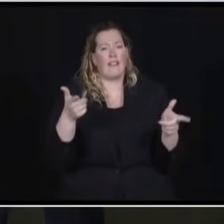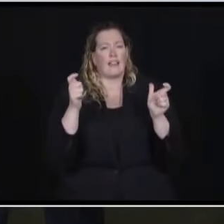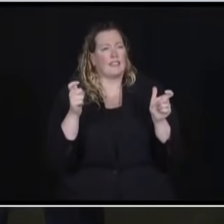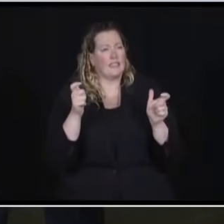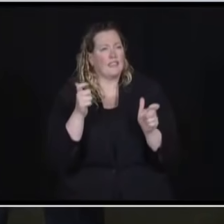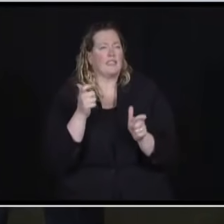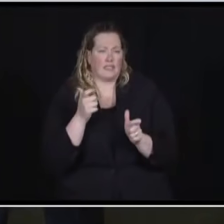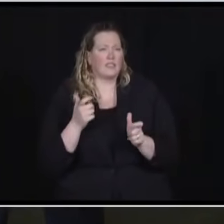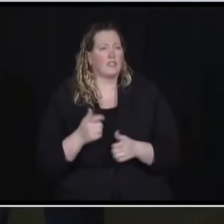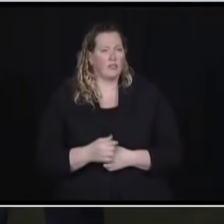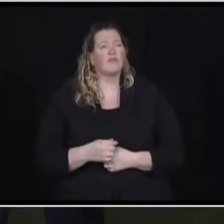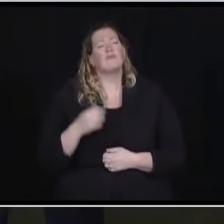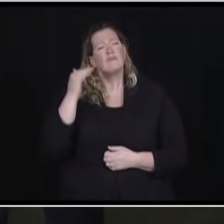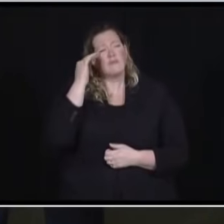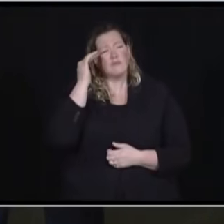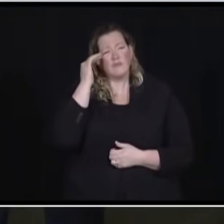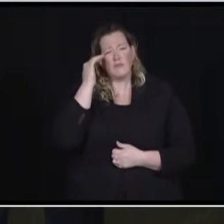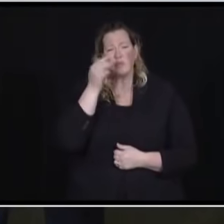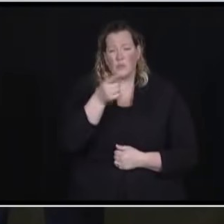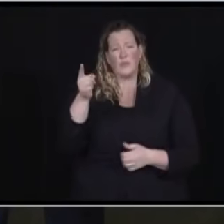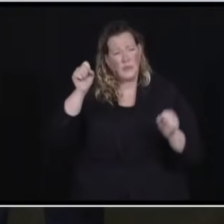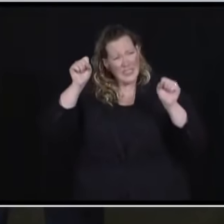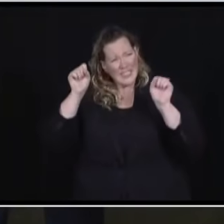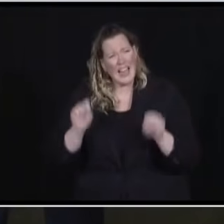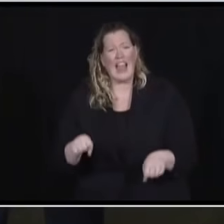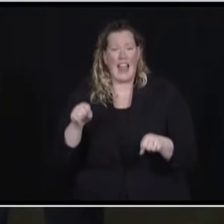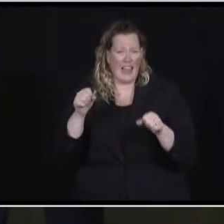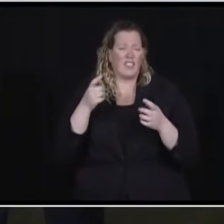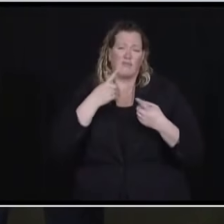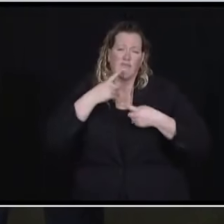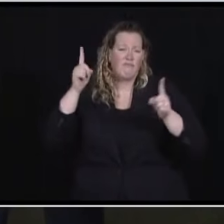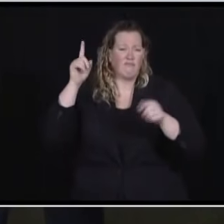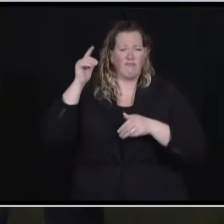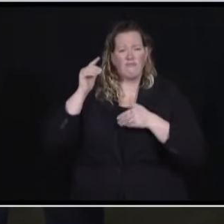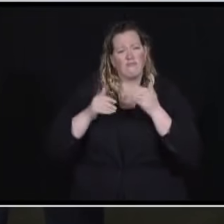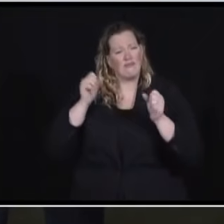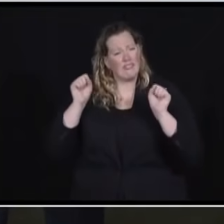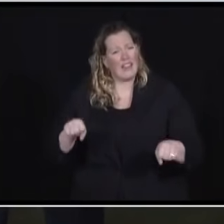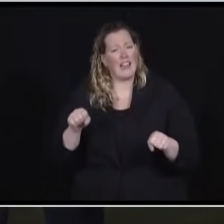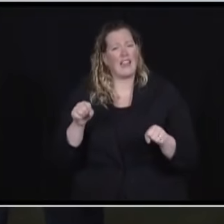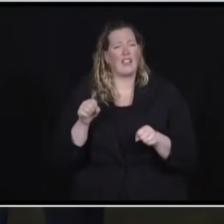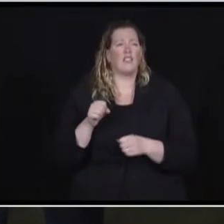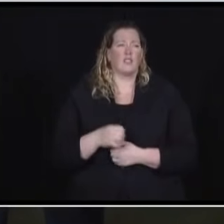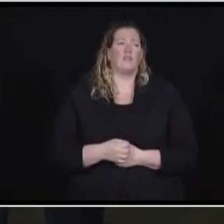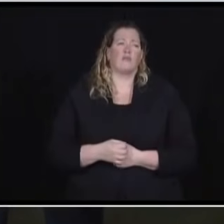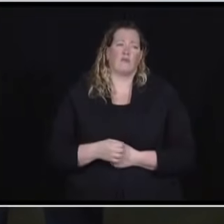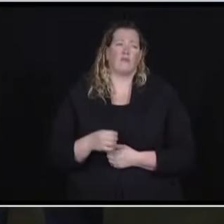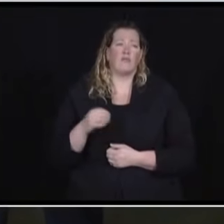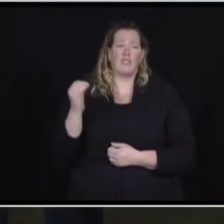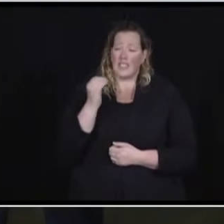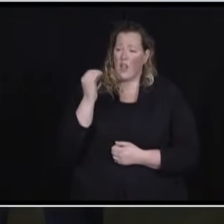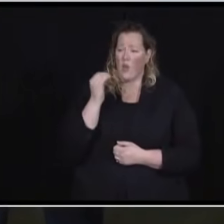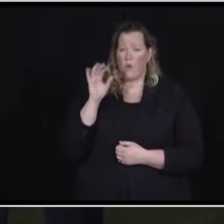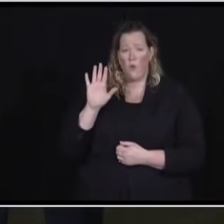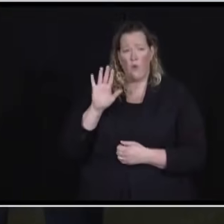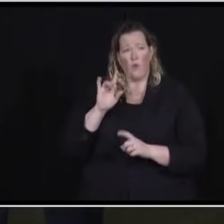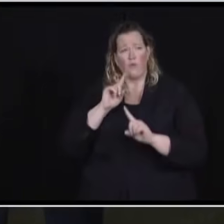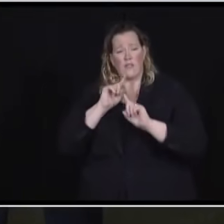we can get them in people's arms as quickly and safely as possible. I know we can achieve this based on the